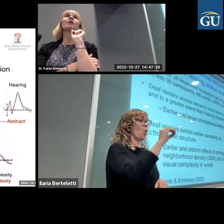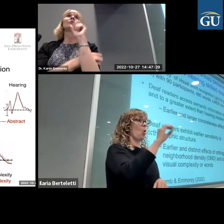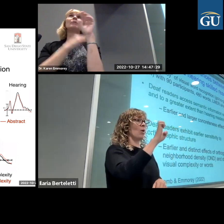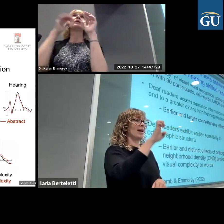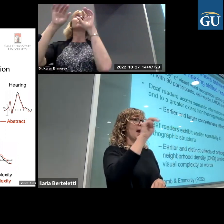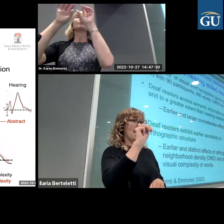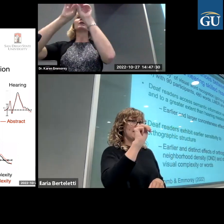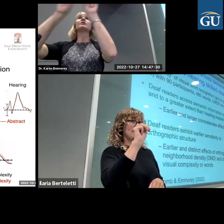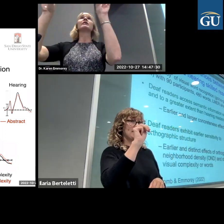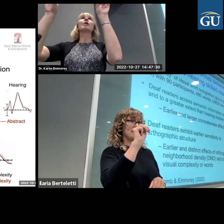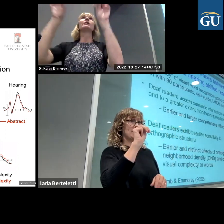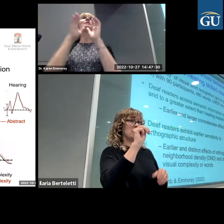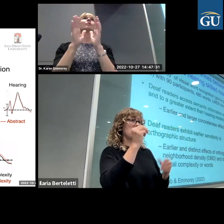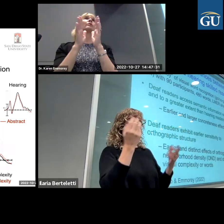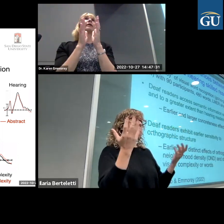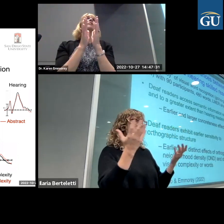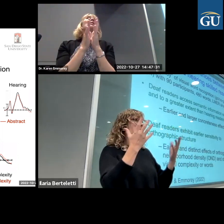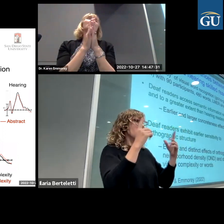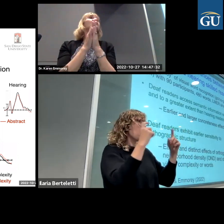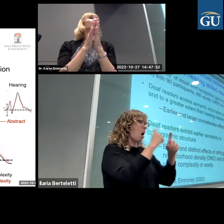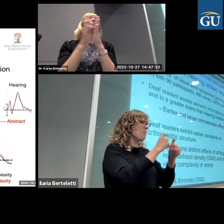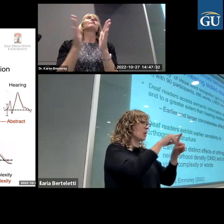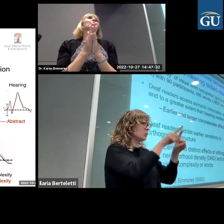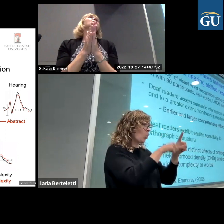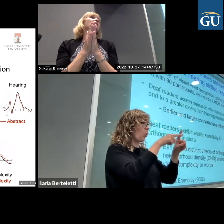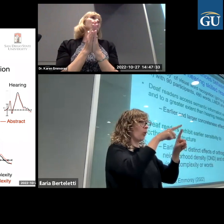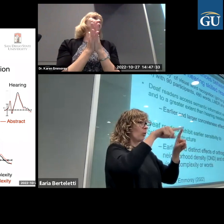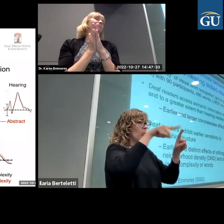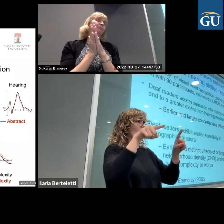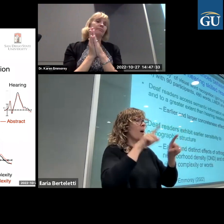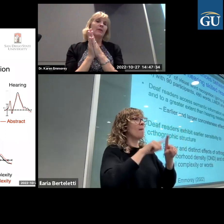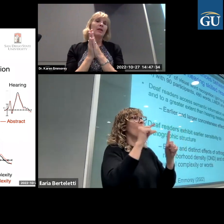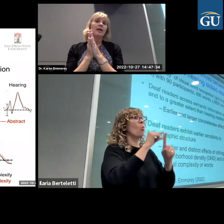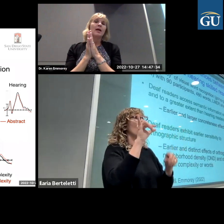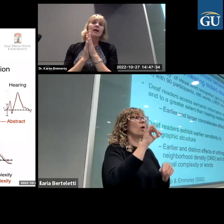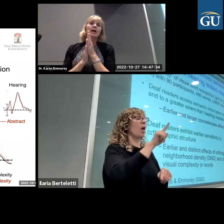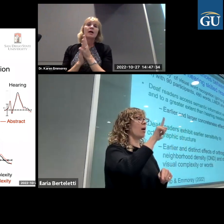for the deaf readers. We also found an opposite polarity, meaning that for the hearing readers